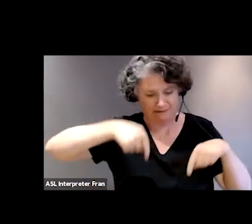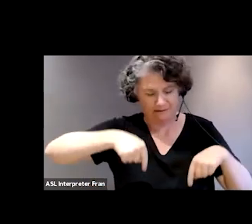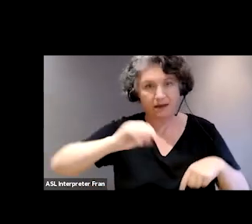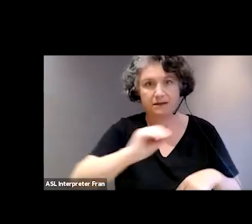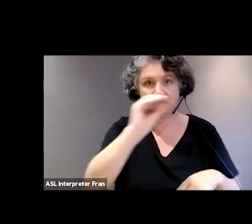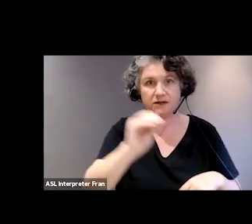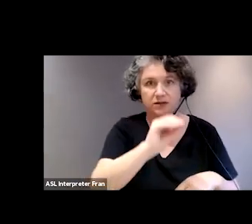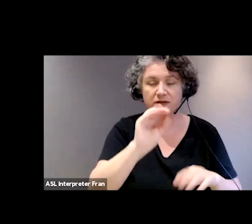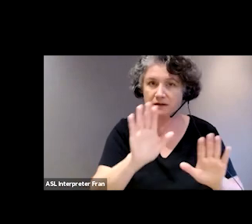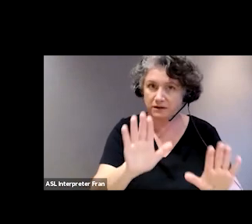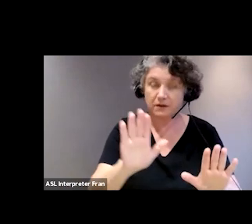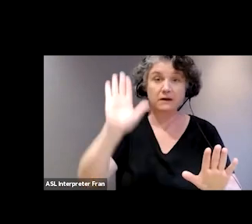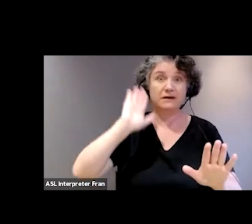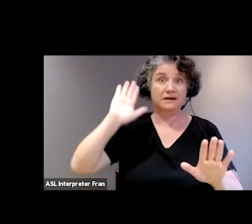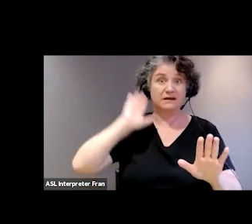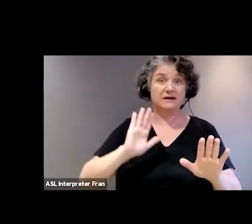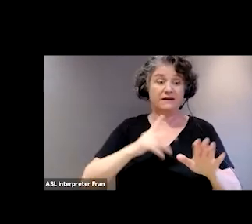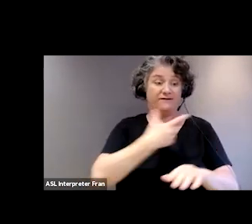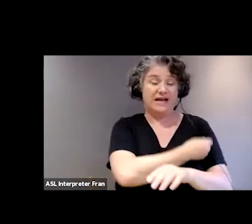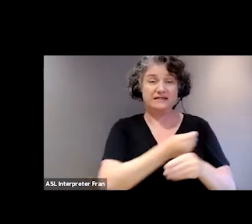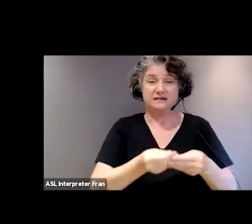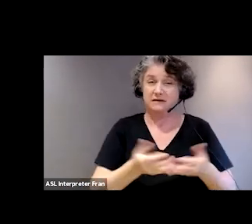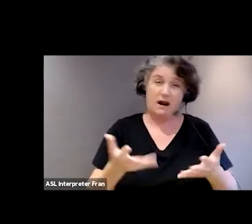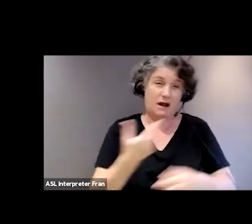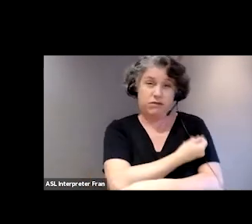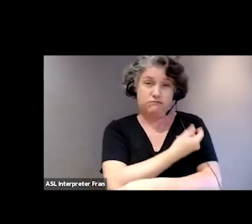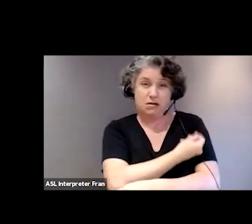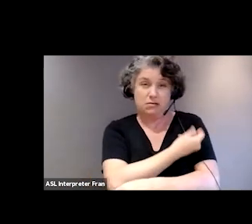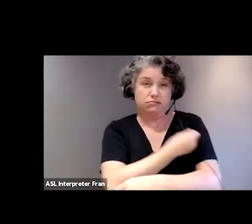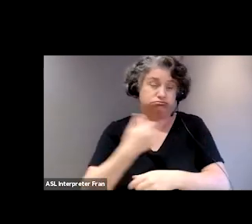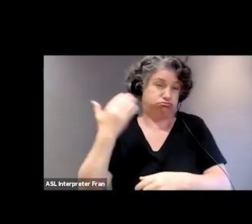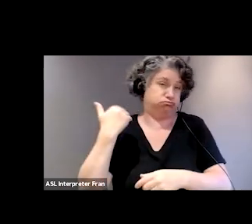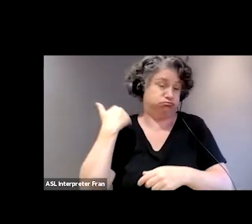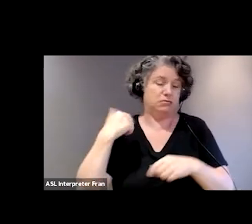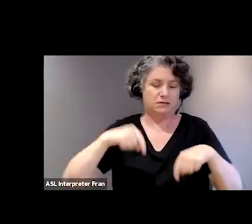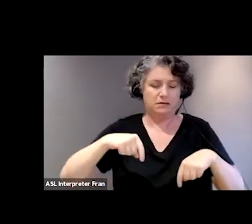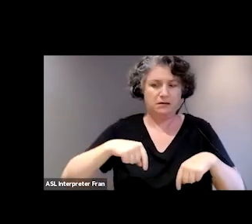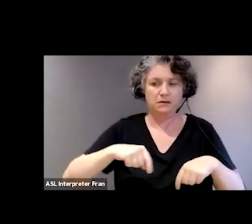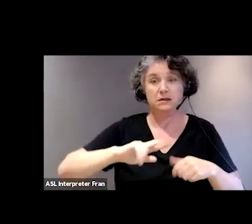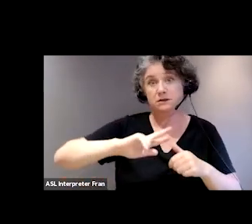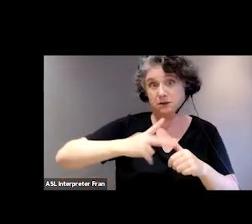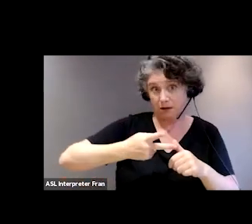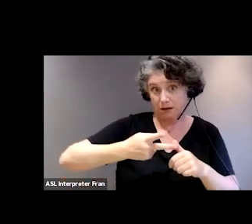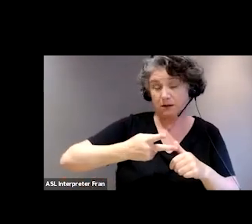those suggestions. We